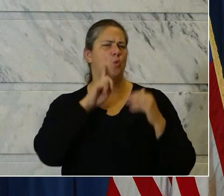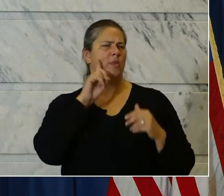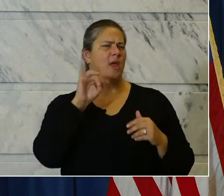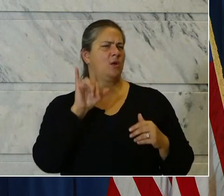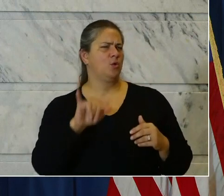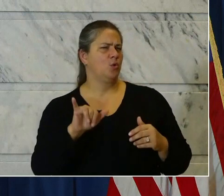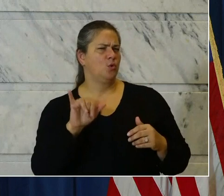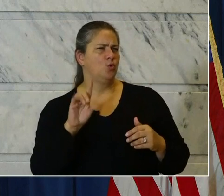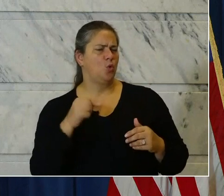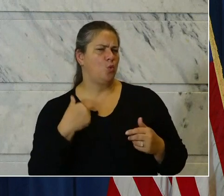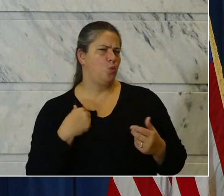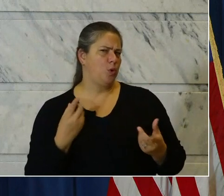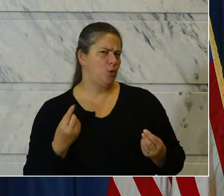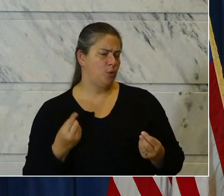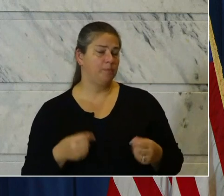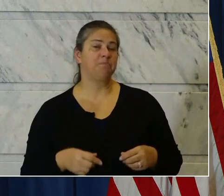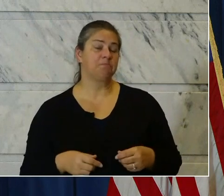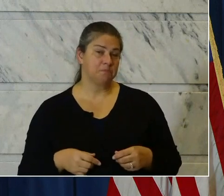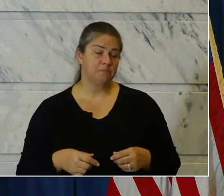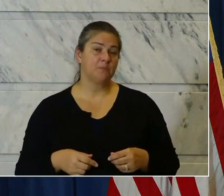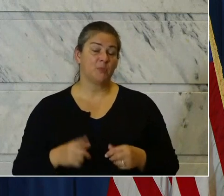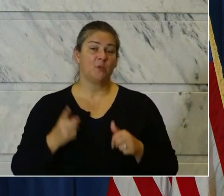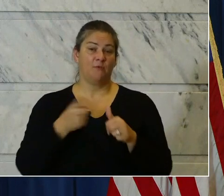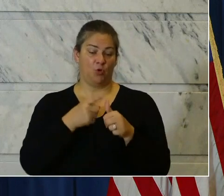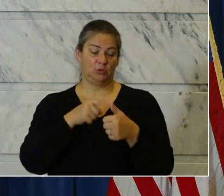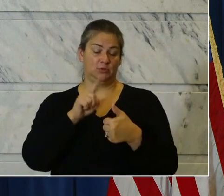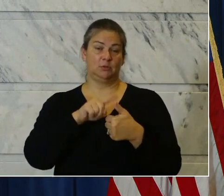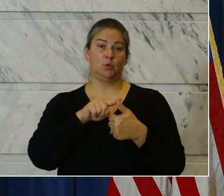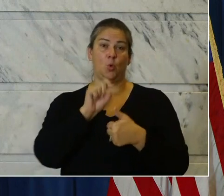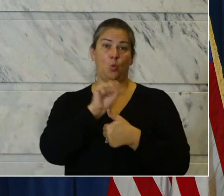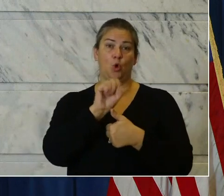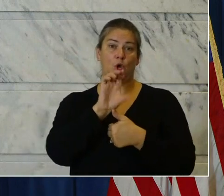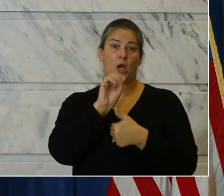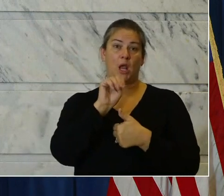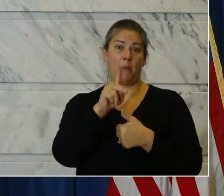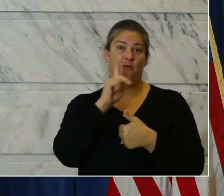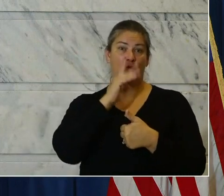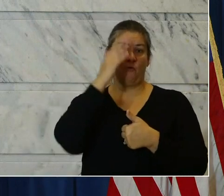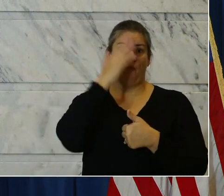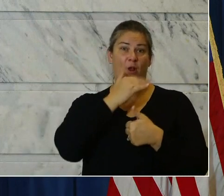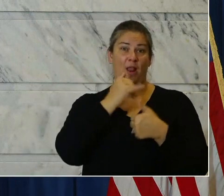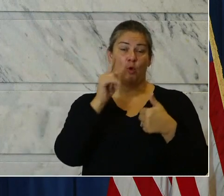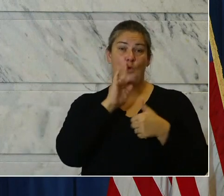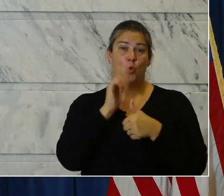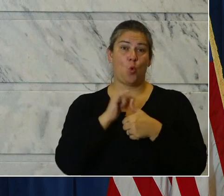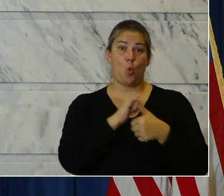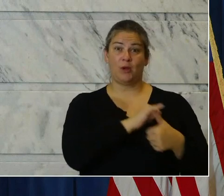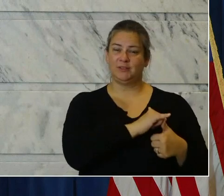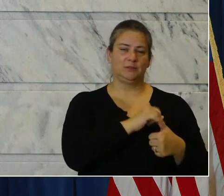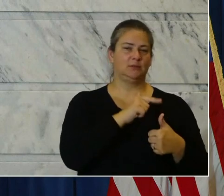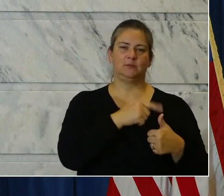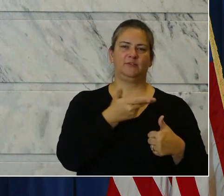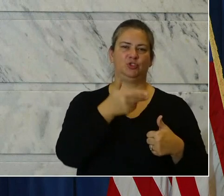WHAT WILL THAT WHAT WILL THAT DO AND HOW WE REACT. WELL FIRST IT WILL IN WORKERS COMPENSATION